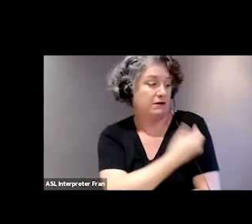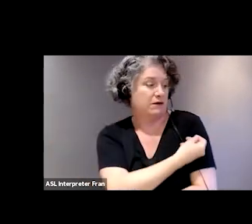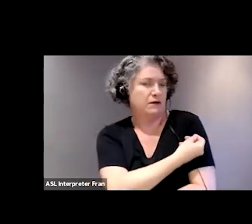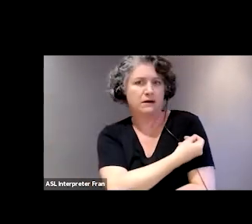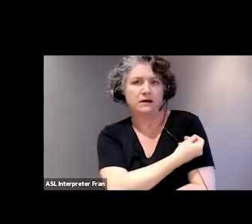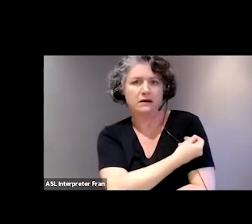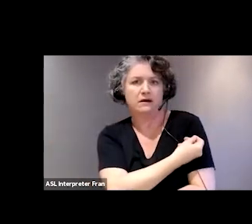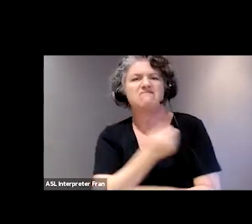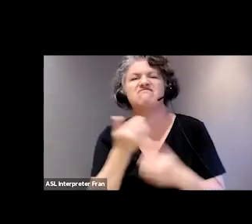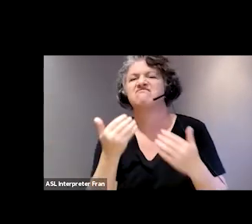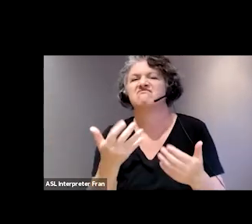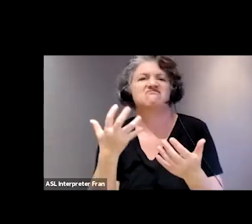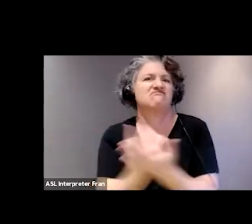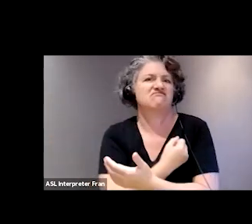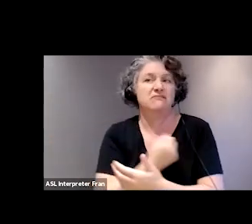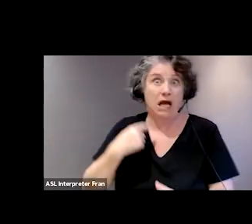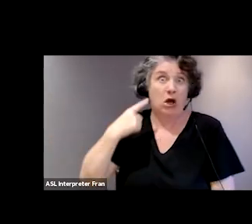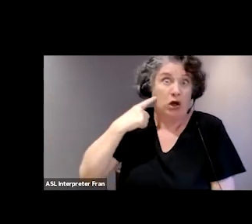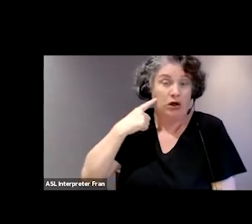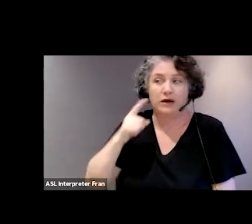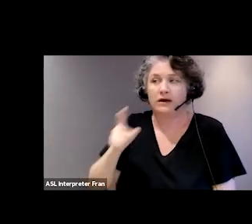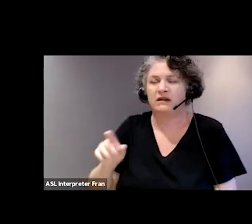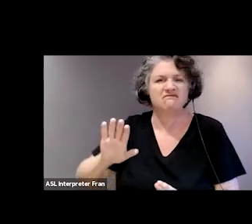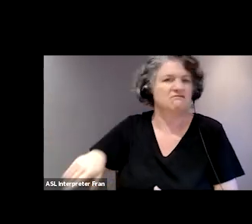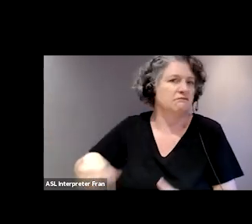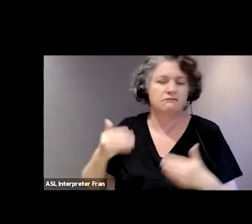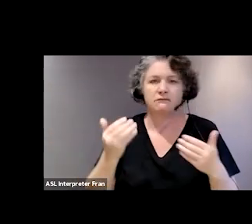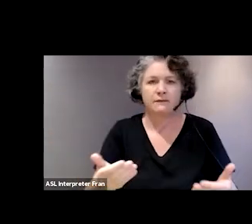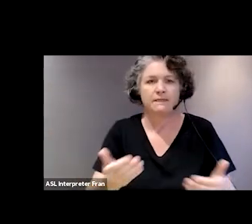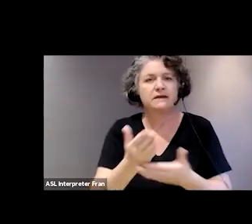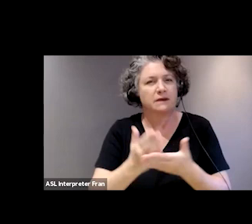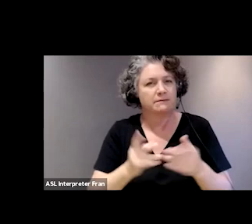dose, then again you will get a receipt that says those one inside of dose two, that will still have to be corrected in the portal. » Thank you so much for the